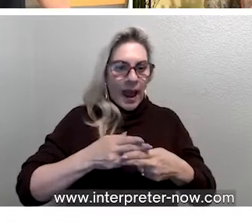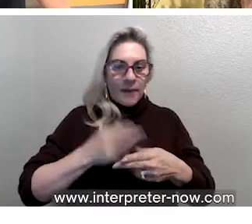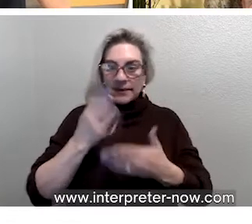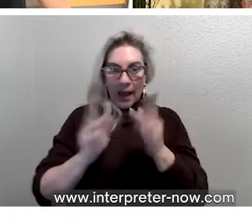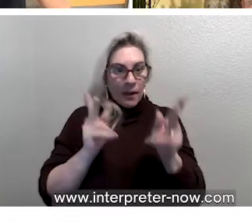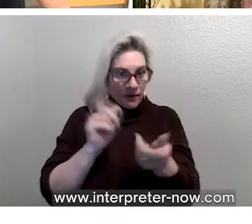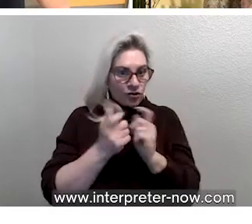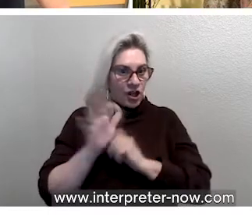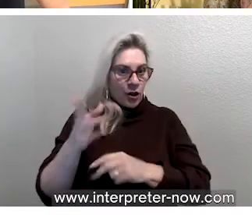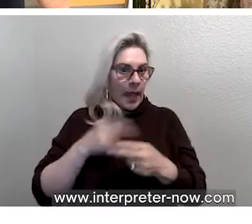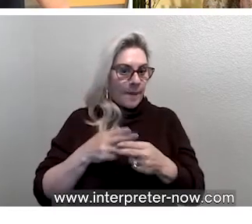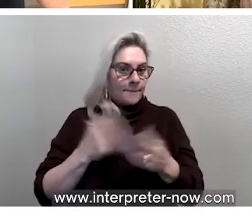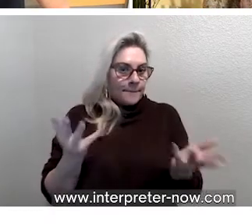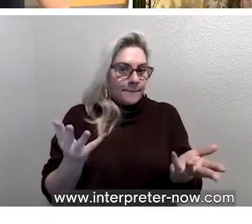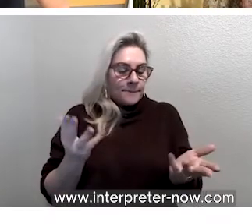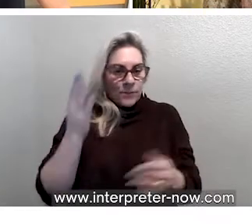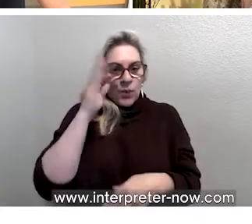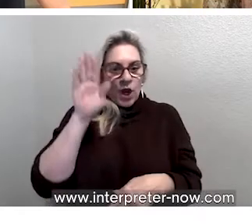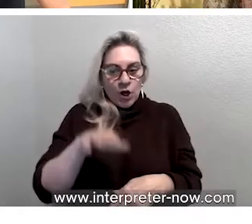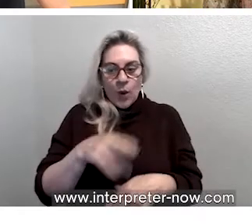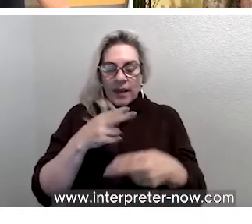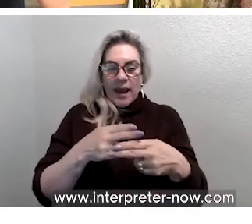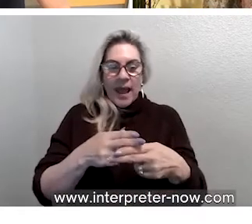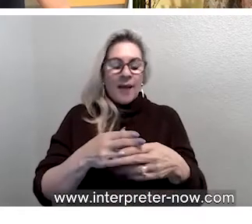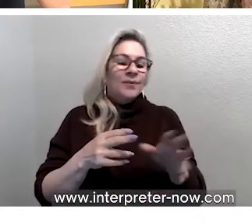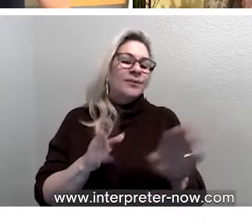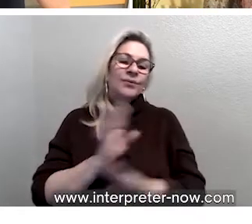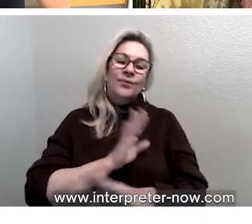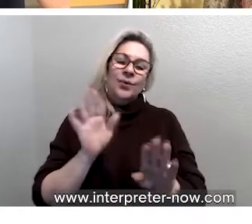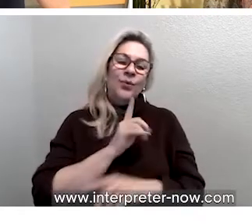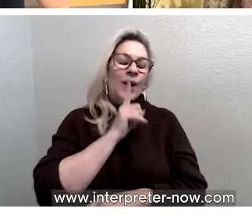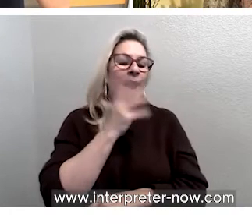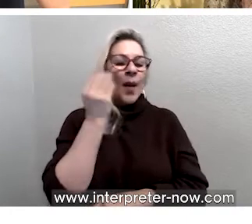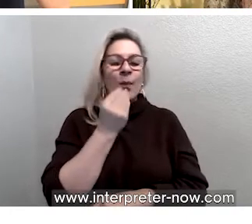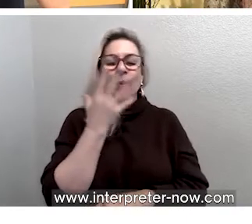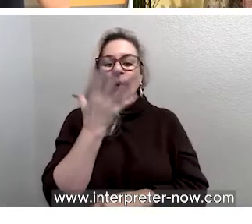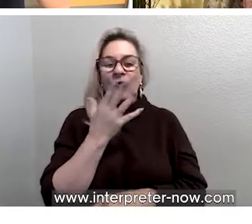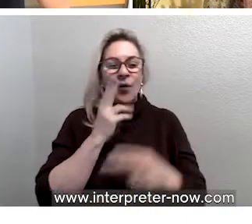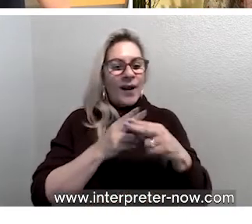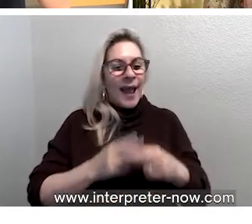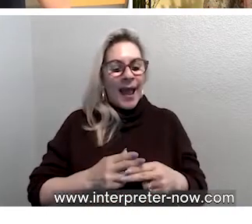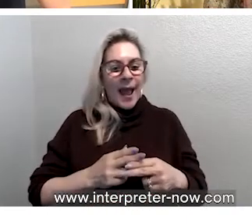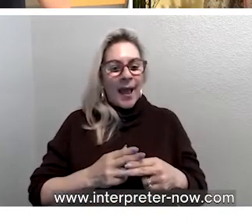which, as we know, names are the most beautiful word to all of us individually, is the sound of our own name.